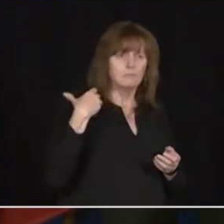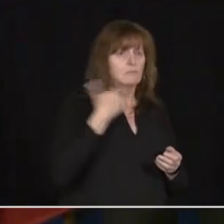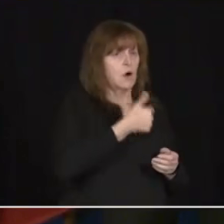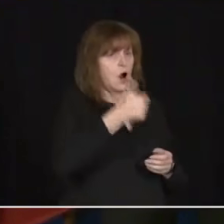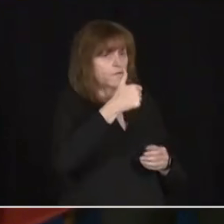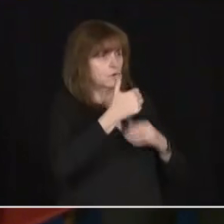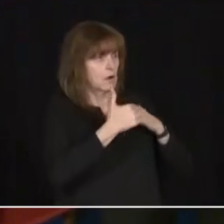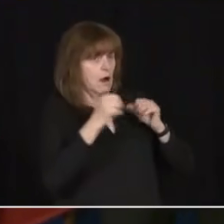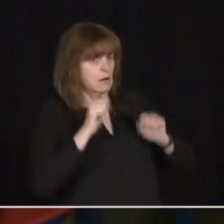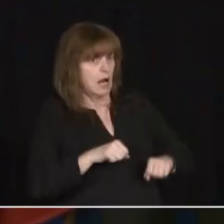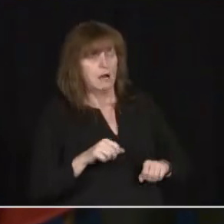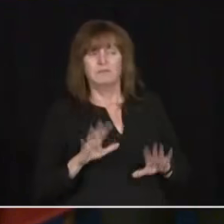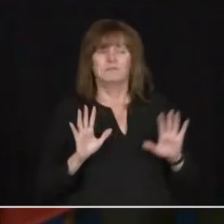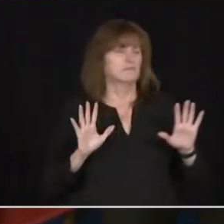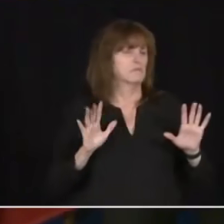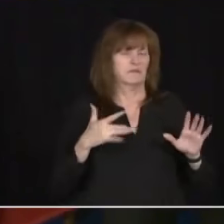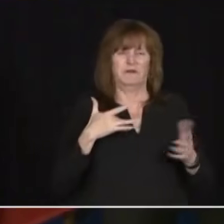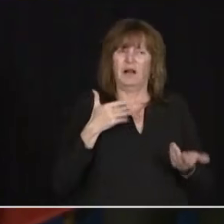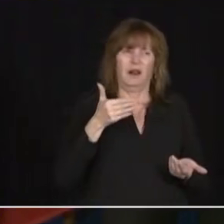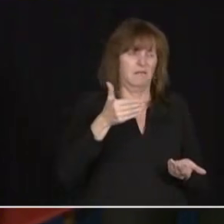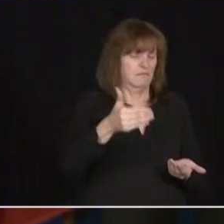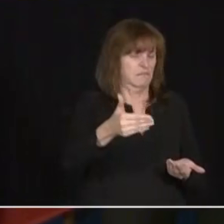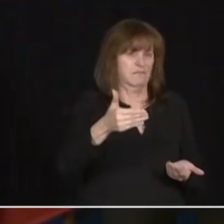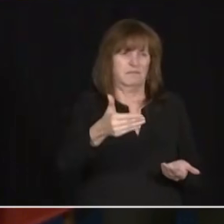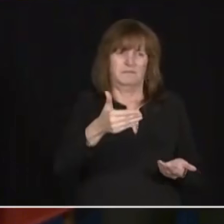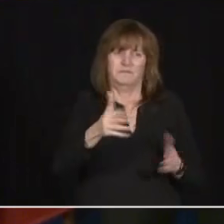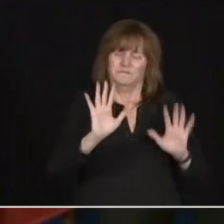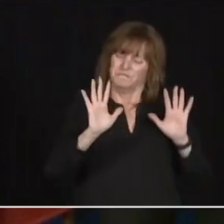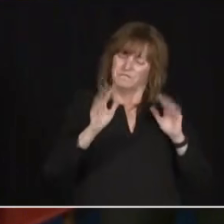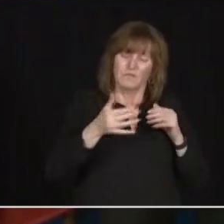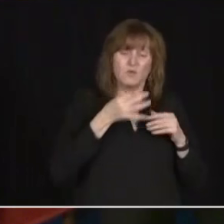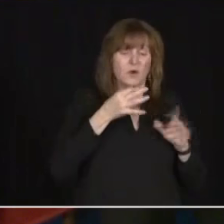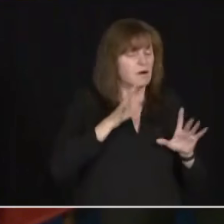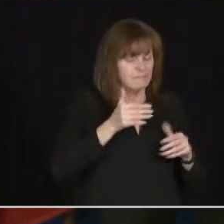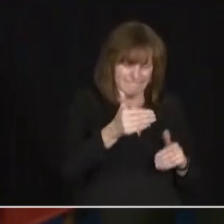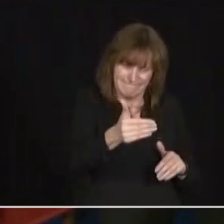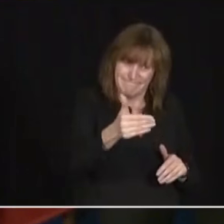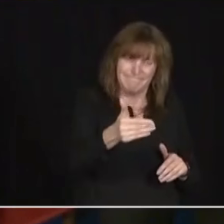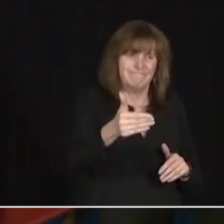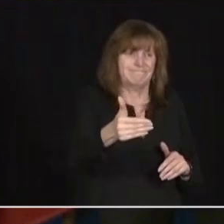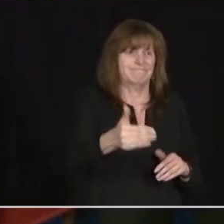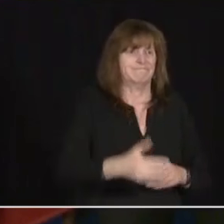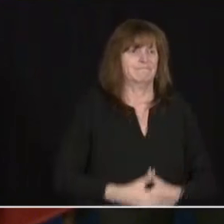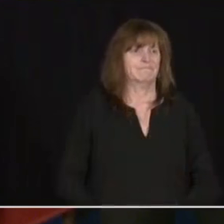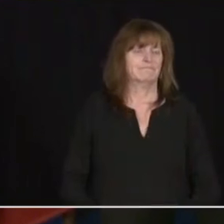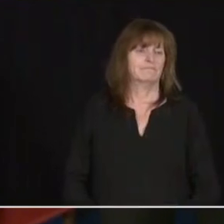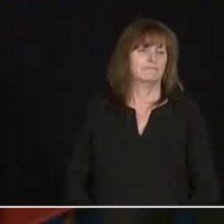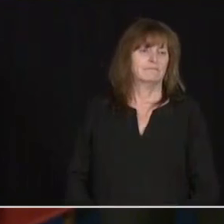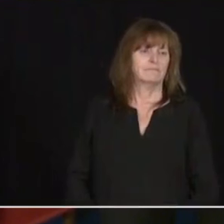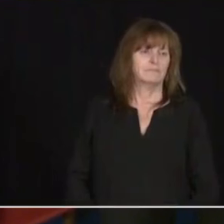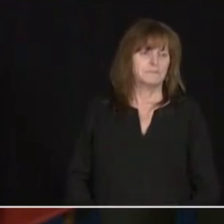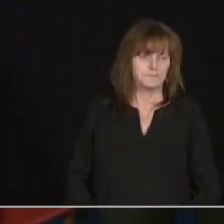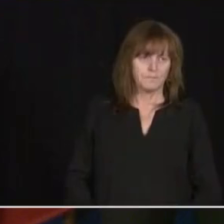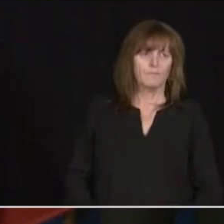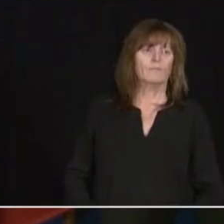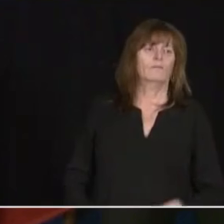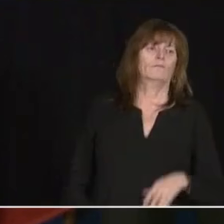But I believe we are -- Chief Medical Officer but we are not close to that point.